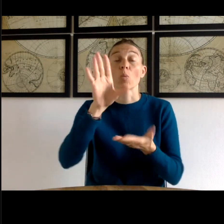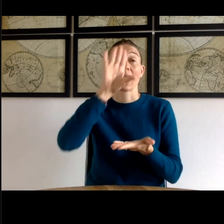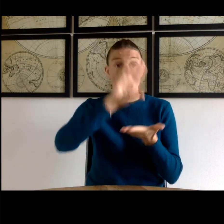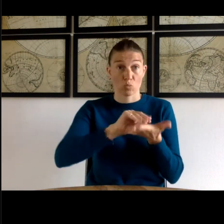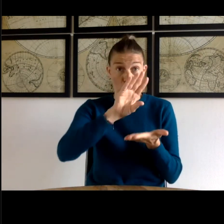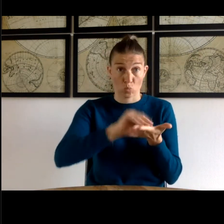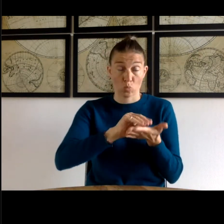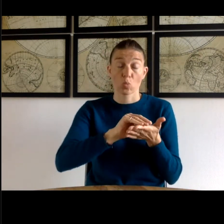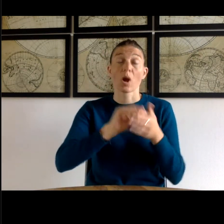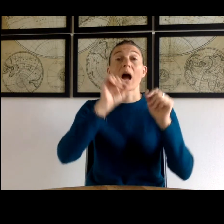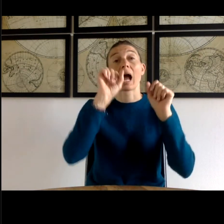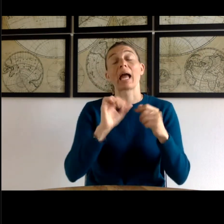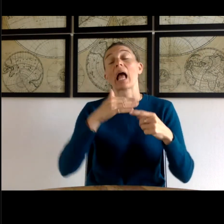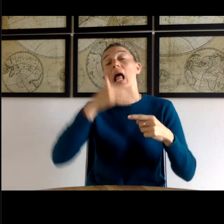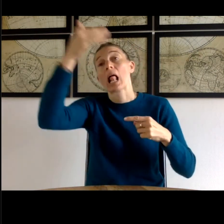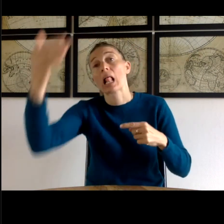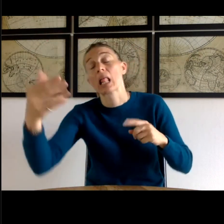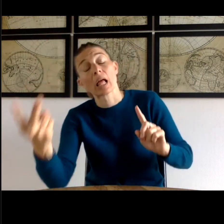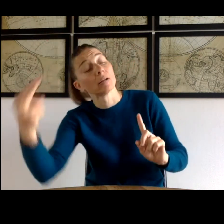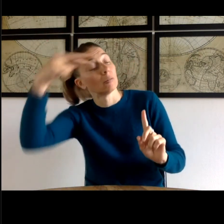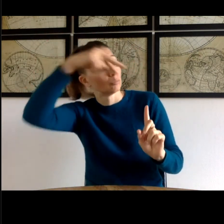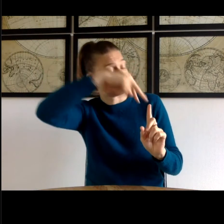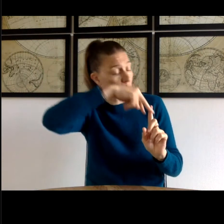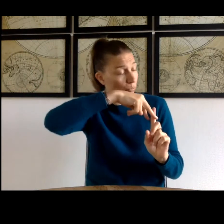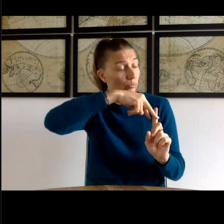So you can access it any time you want.